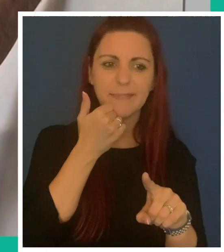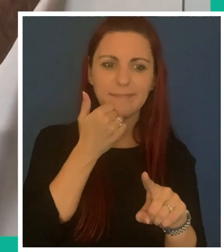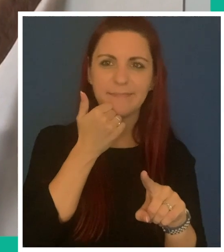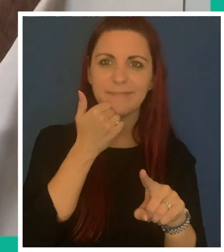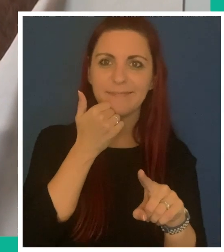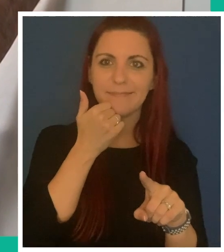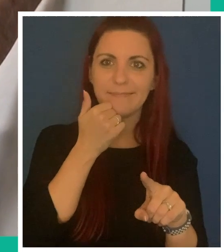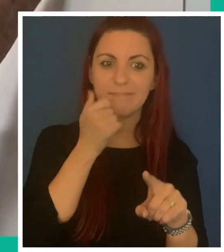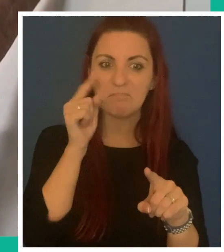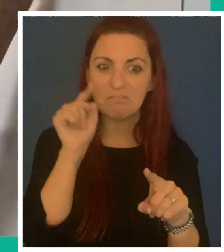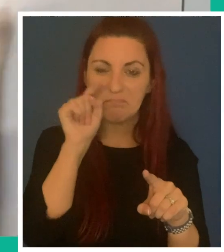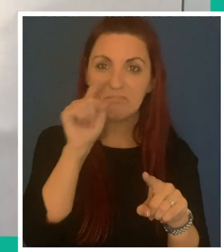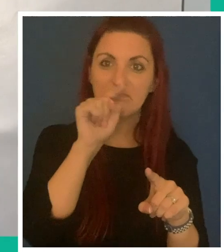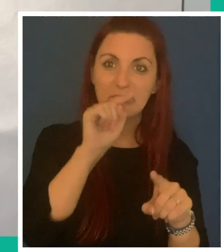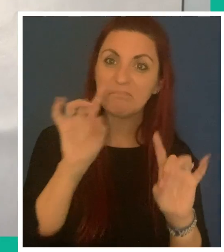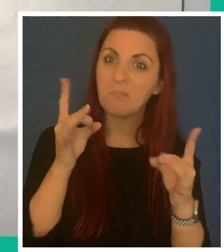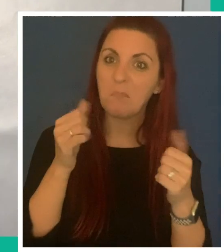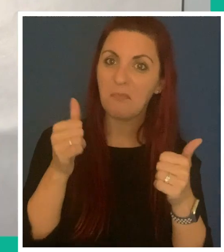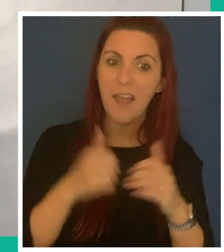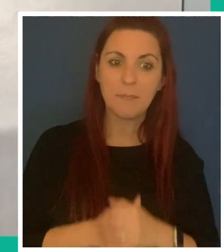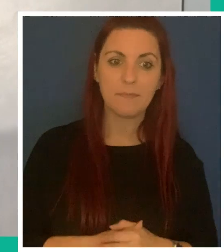All coloured in and happy days, cool.